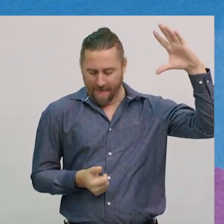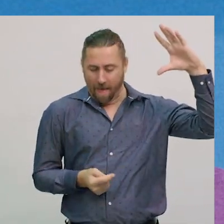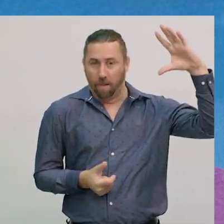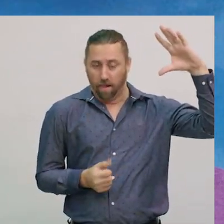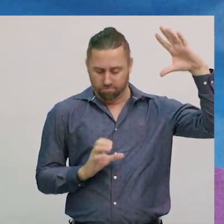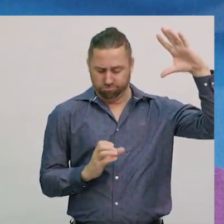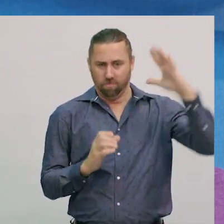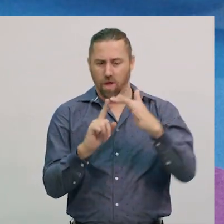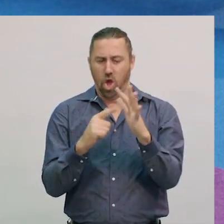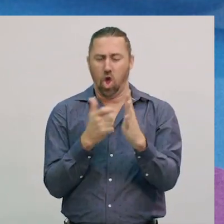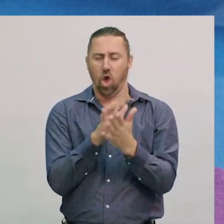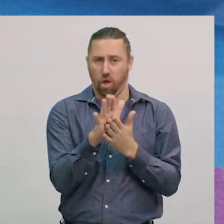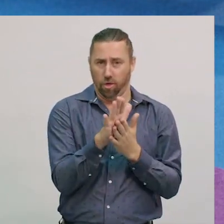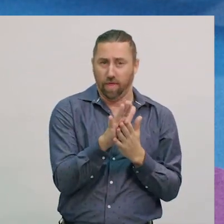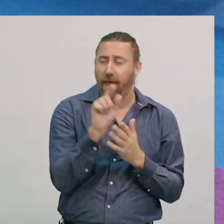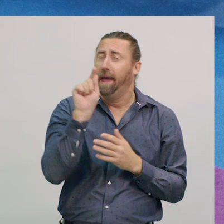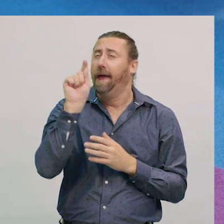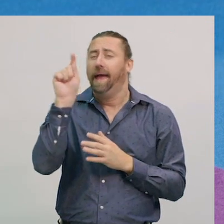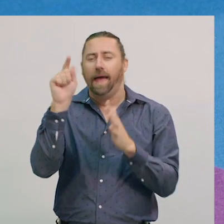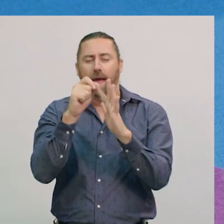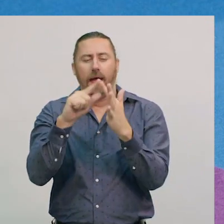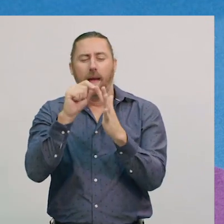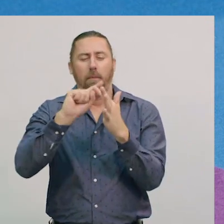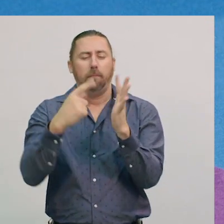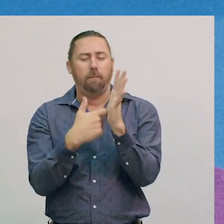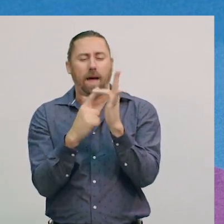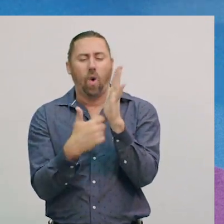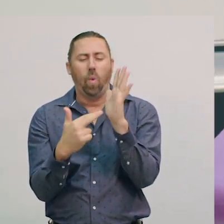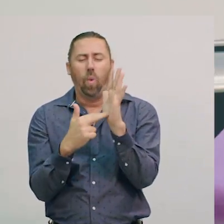and this tiny peppercorn represents the Moon.